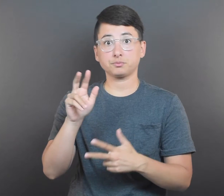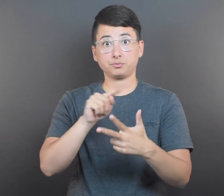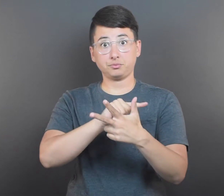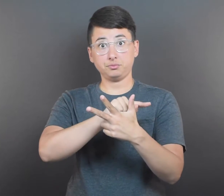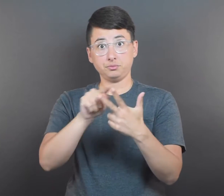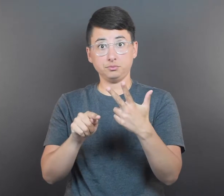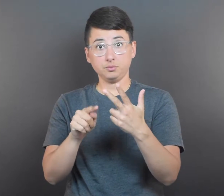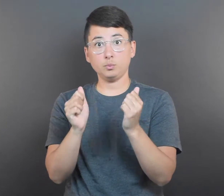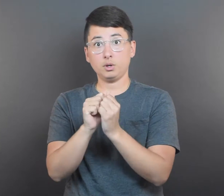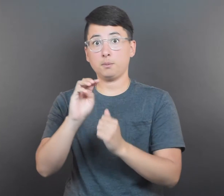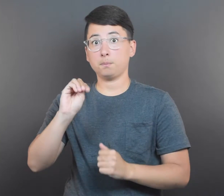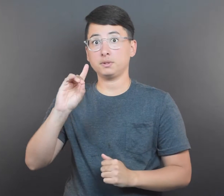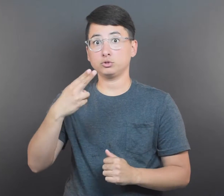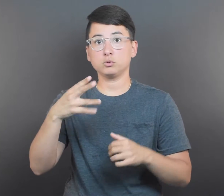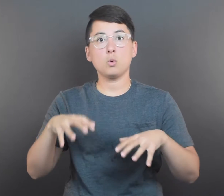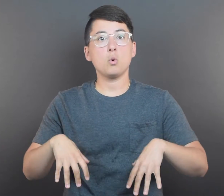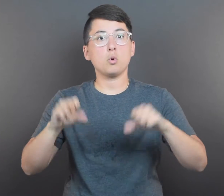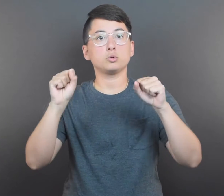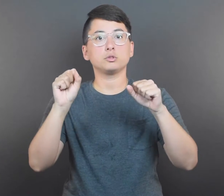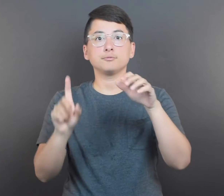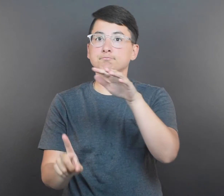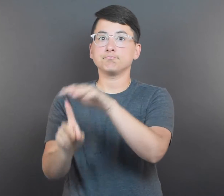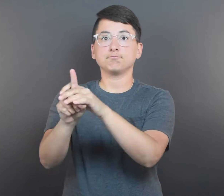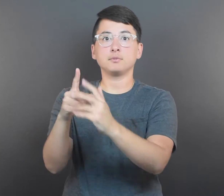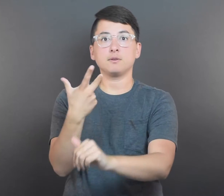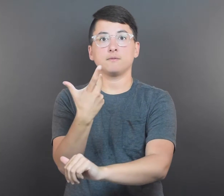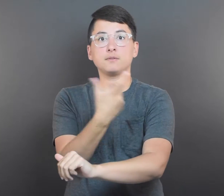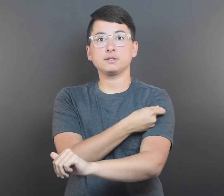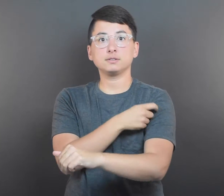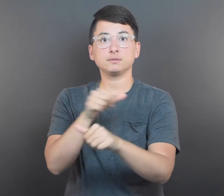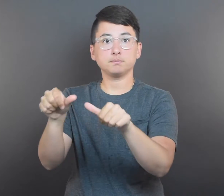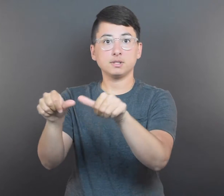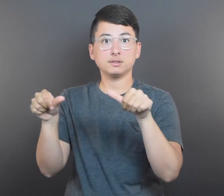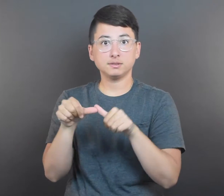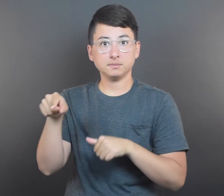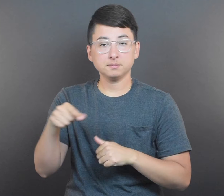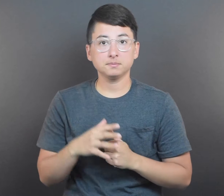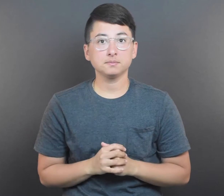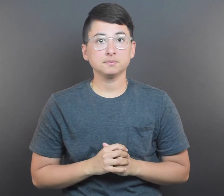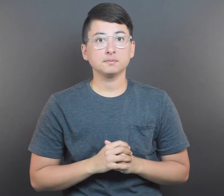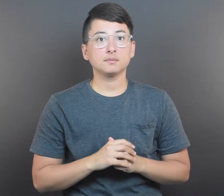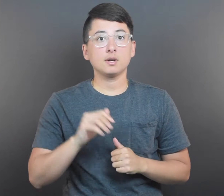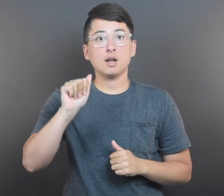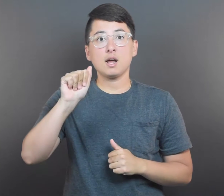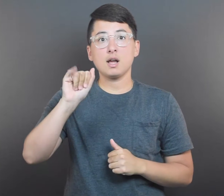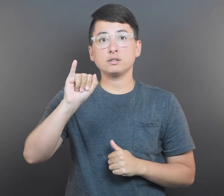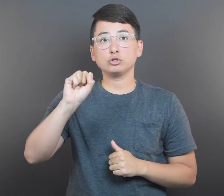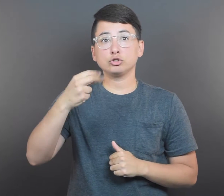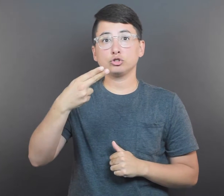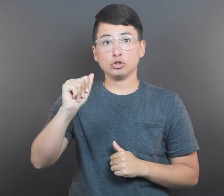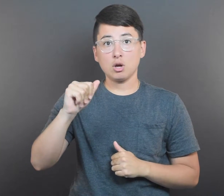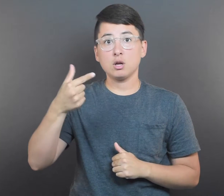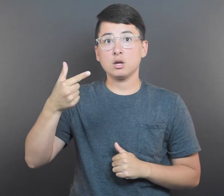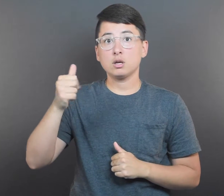to host a pop-up vaccination site in St. Cloud. The organizations noticed there were concerns